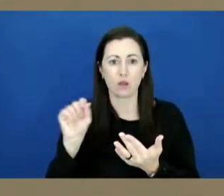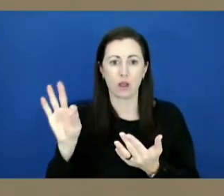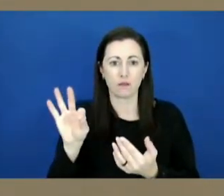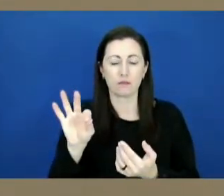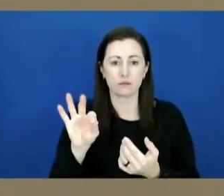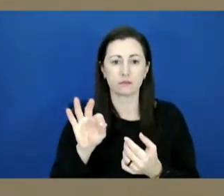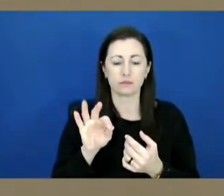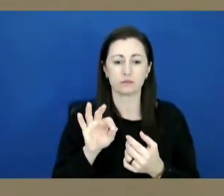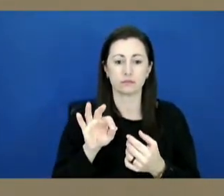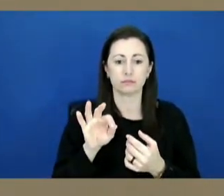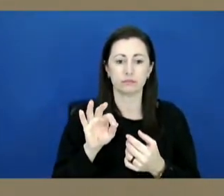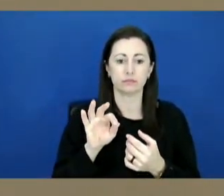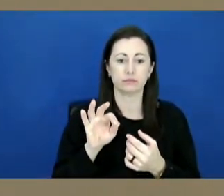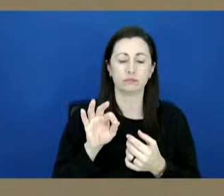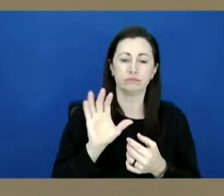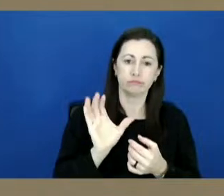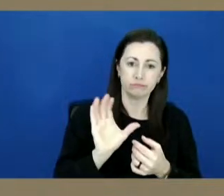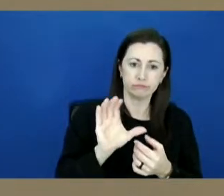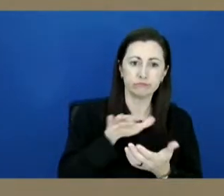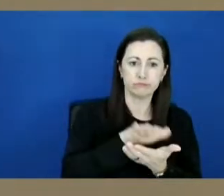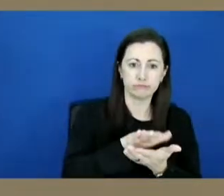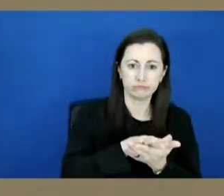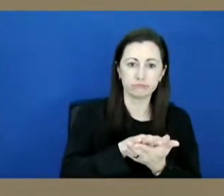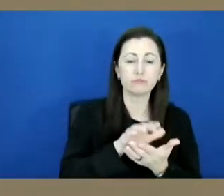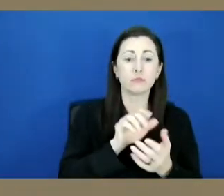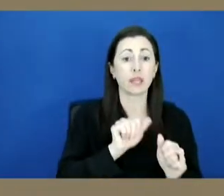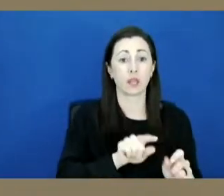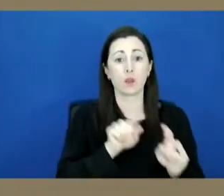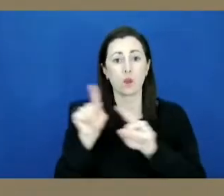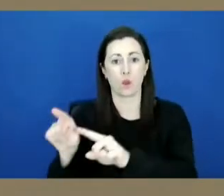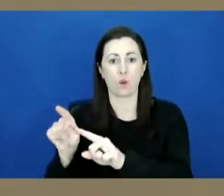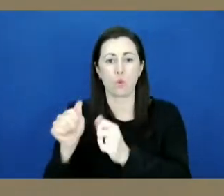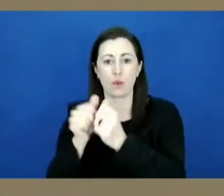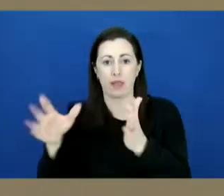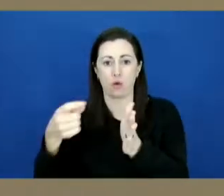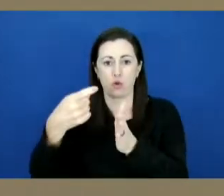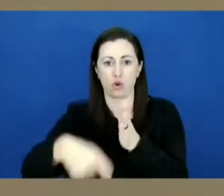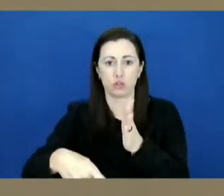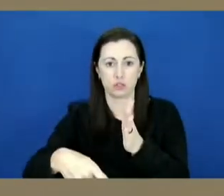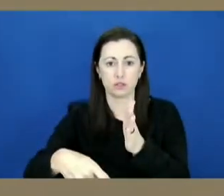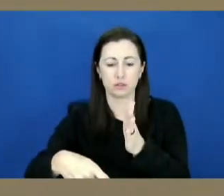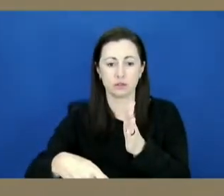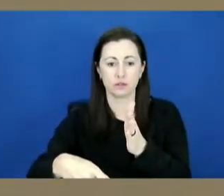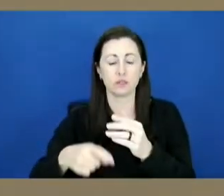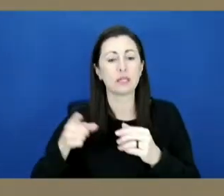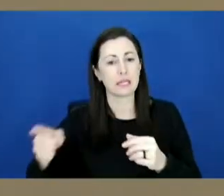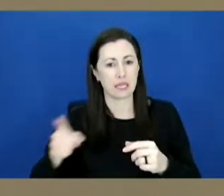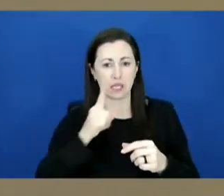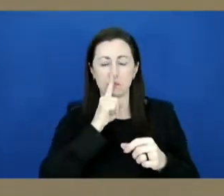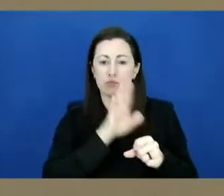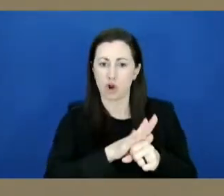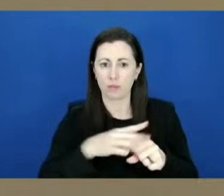WITH STUDENTS WHO AGE OUT OF